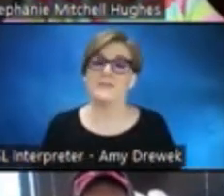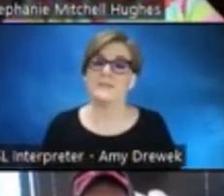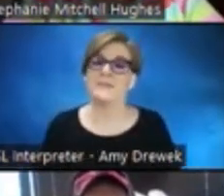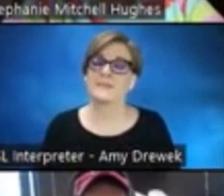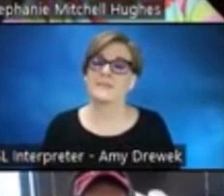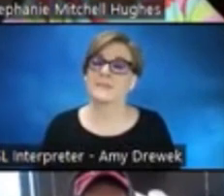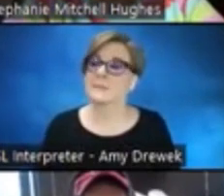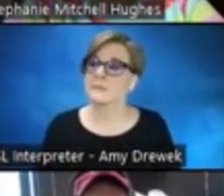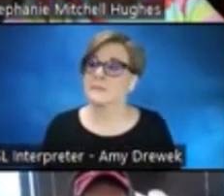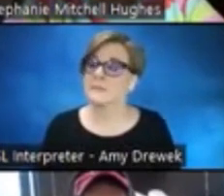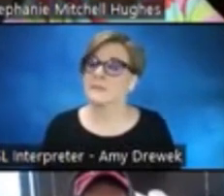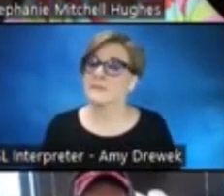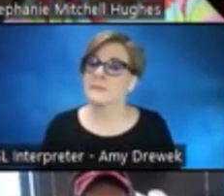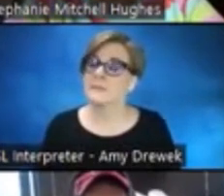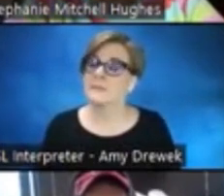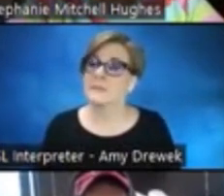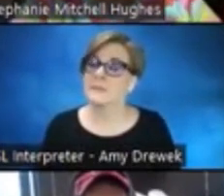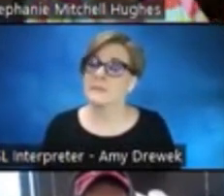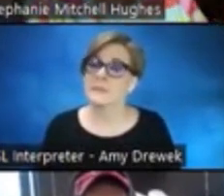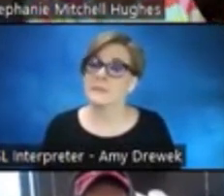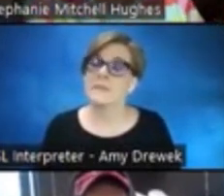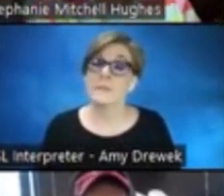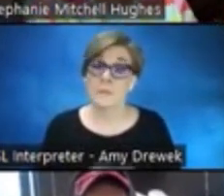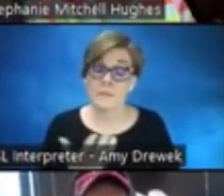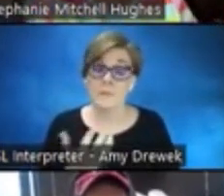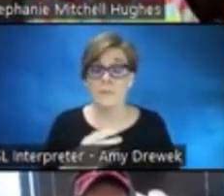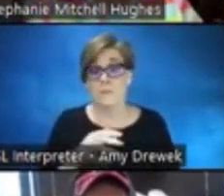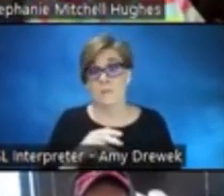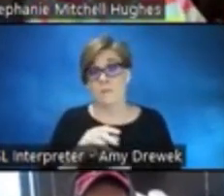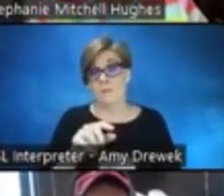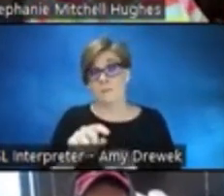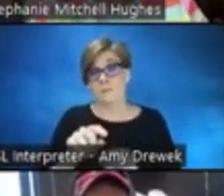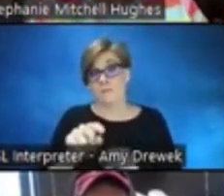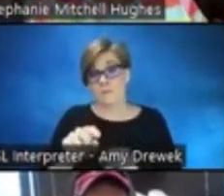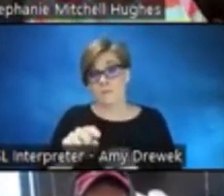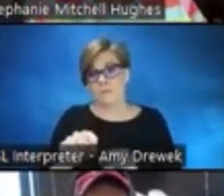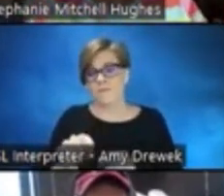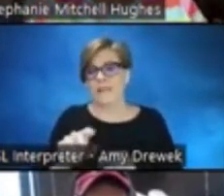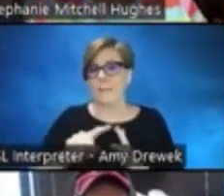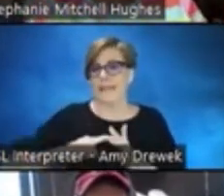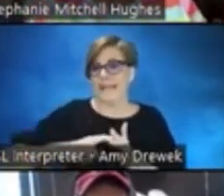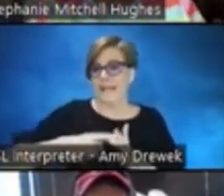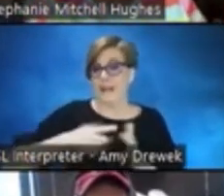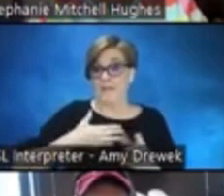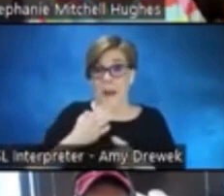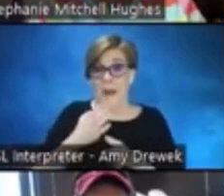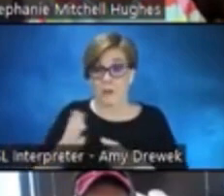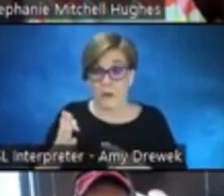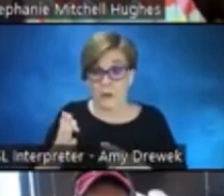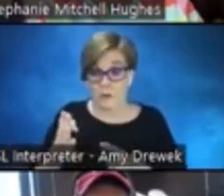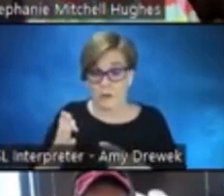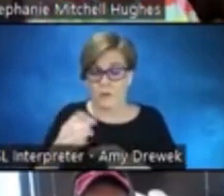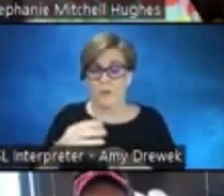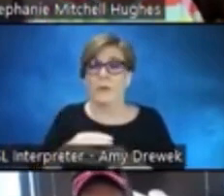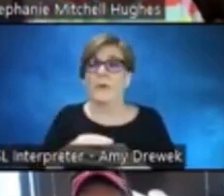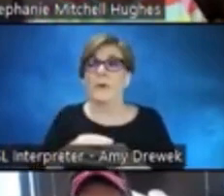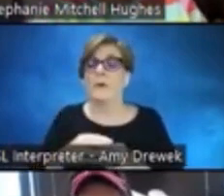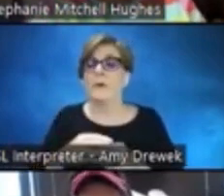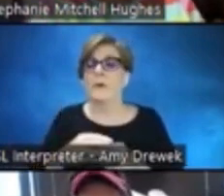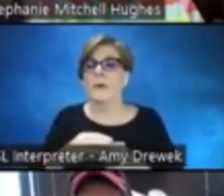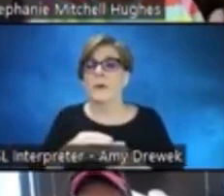IN TERMS OF EARLY IN MY CAREER I DEALT WITH CASES THAT WERE